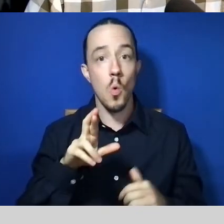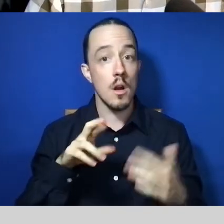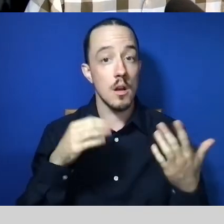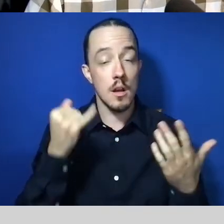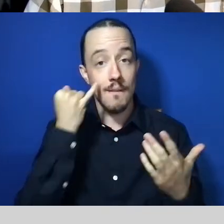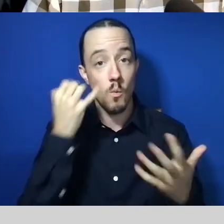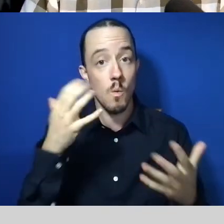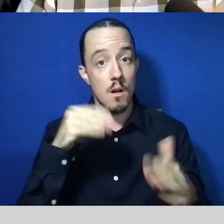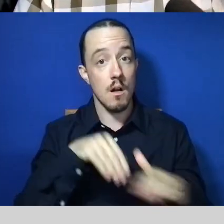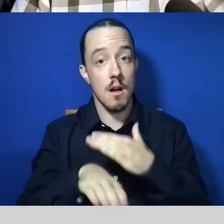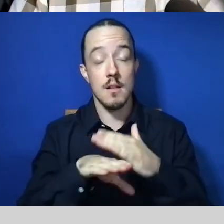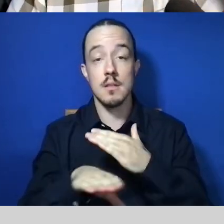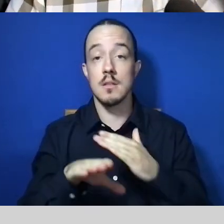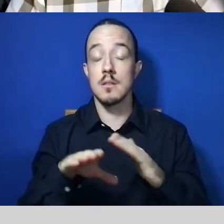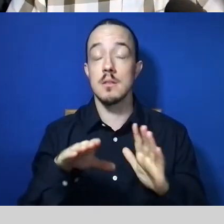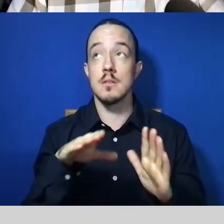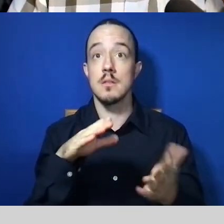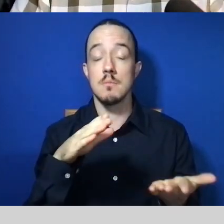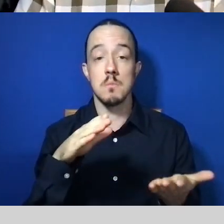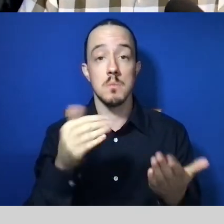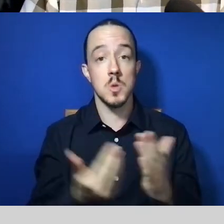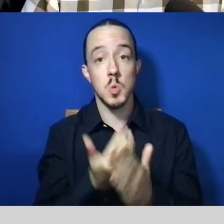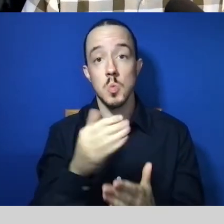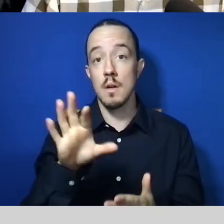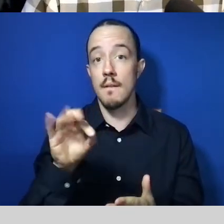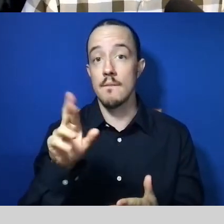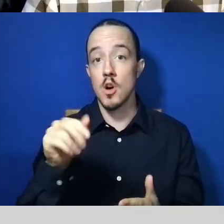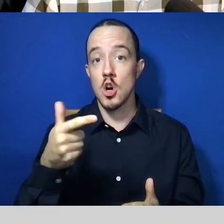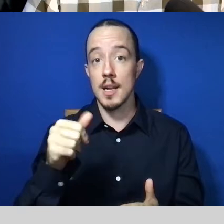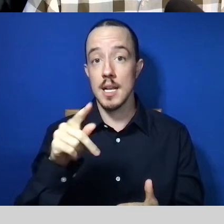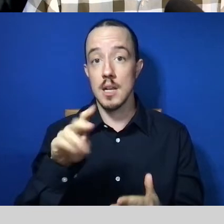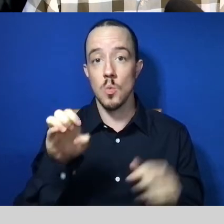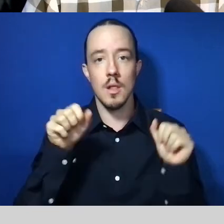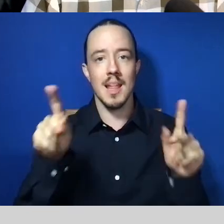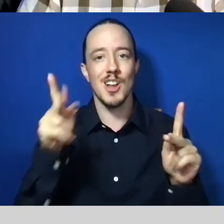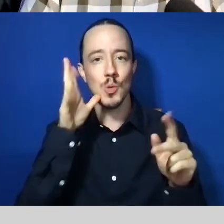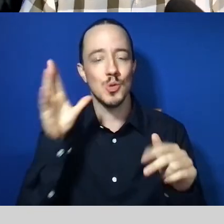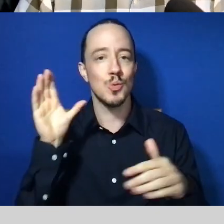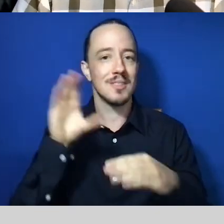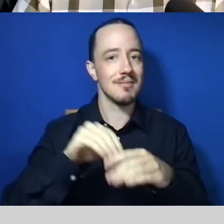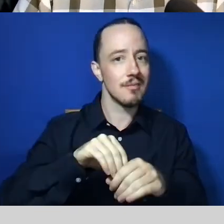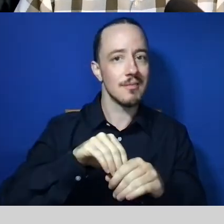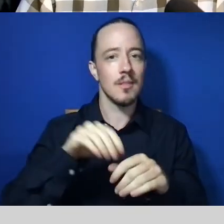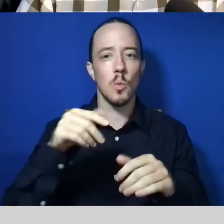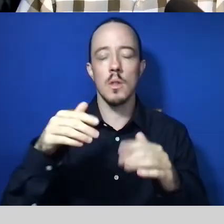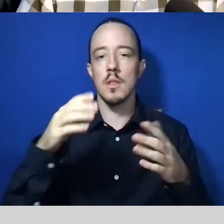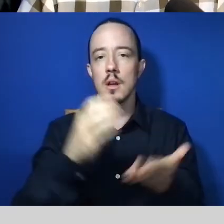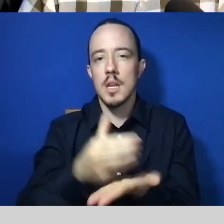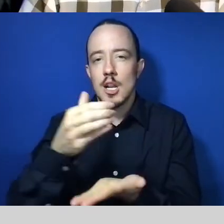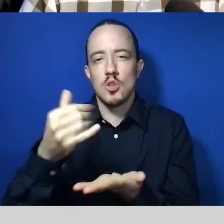or the new Fargate will allow you to exec into these containers. So if you wanted to actually get to a command line shell